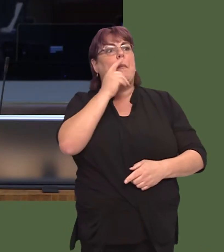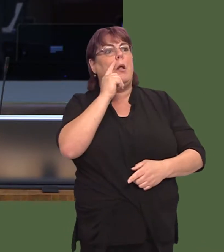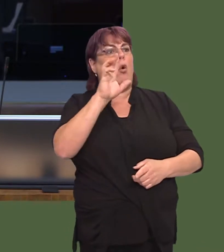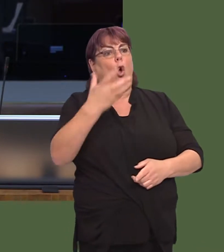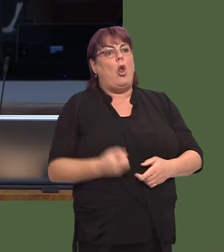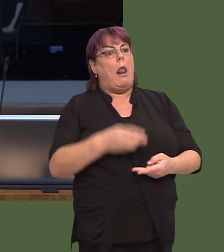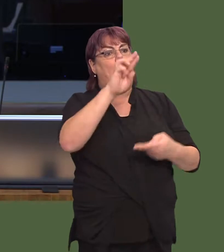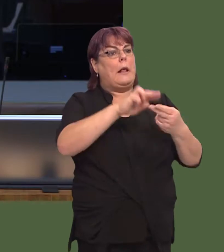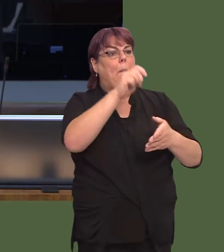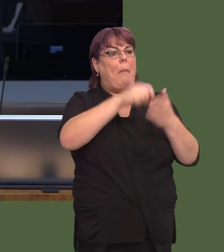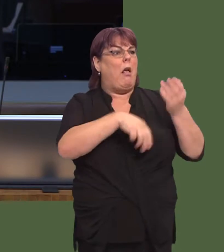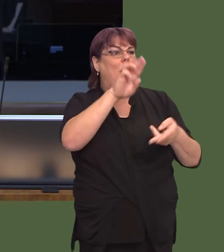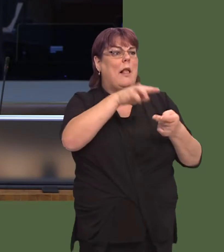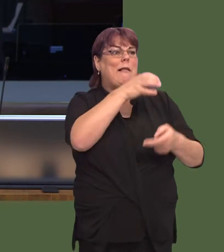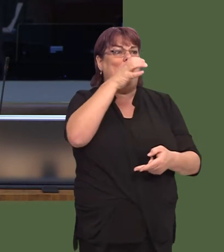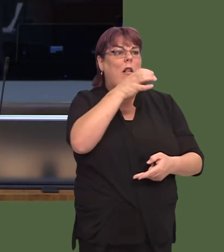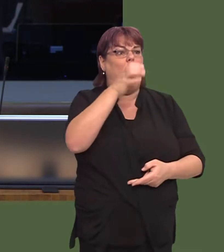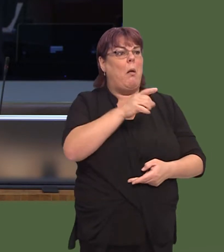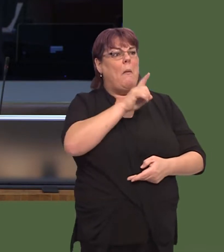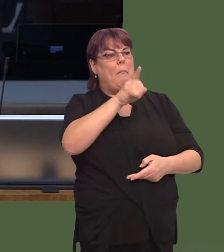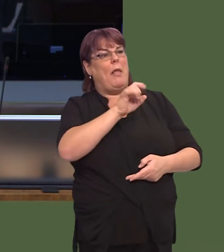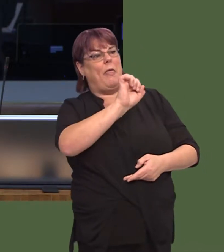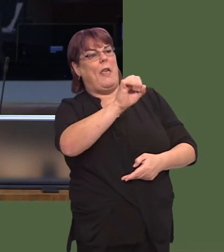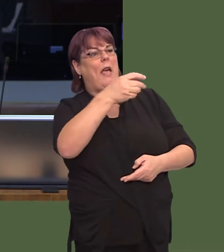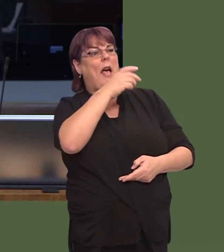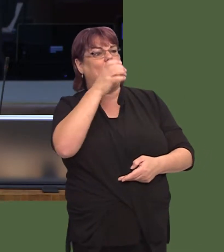of what they buy is priced at less than 40p per unit.